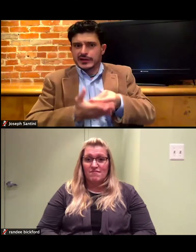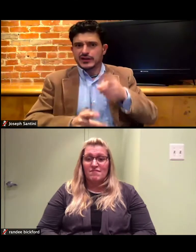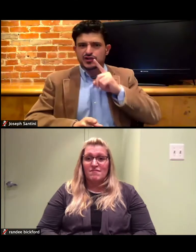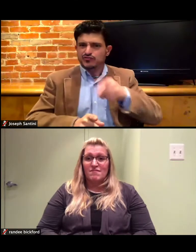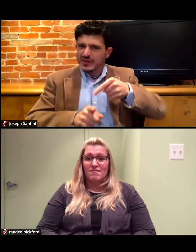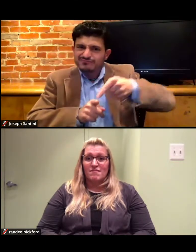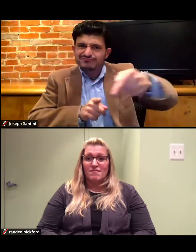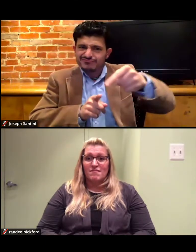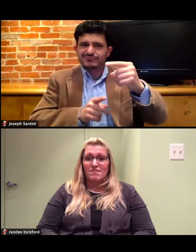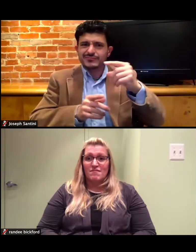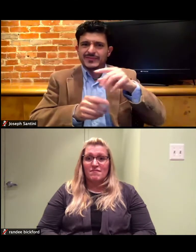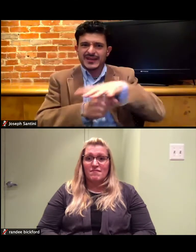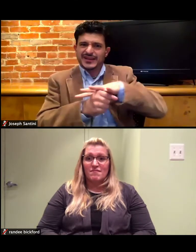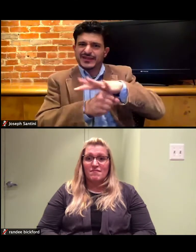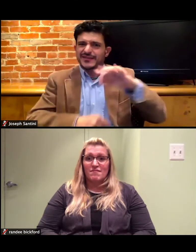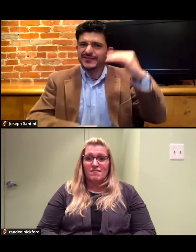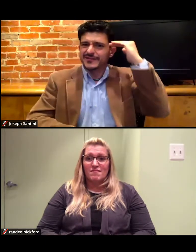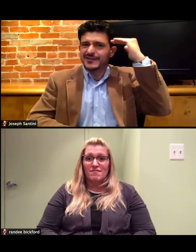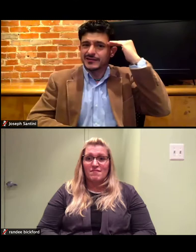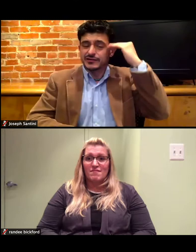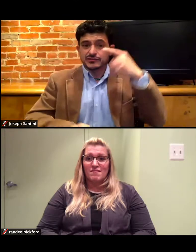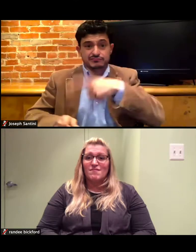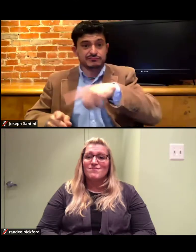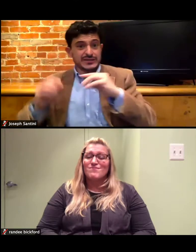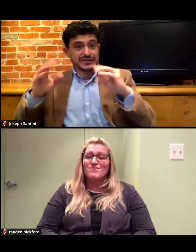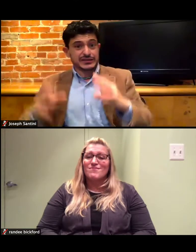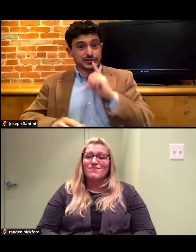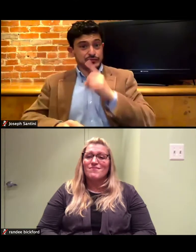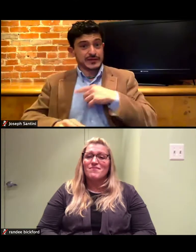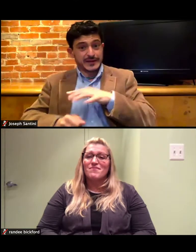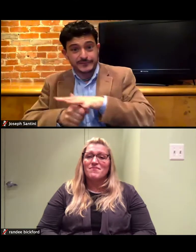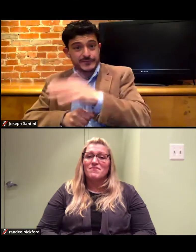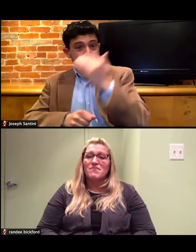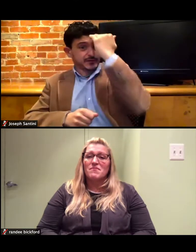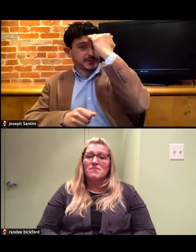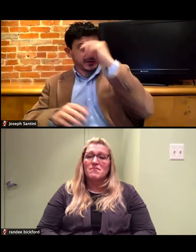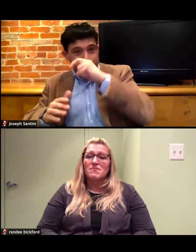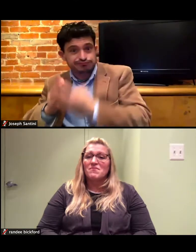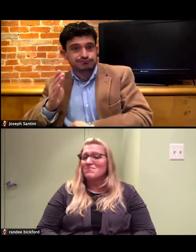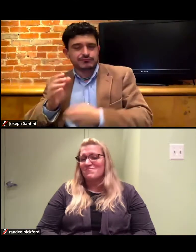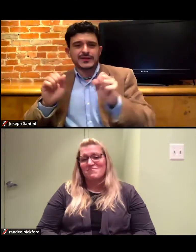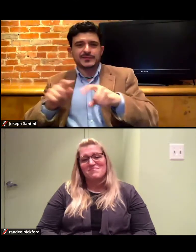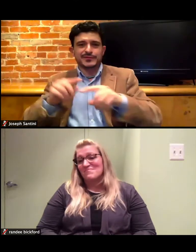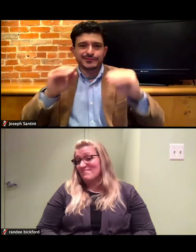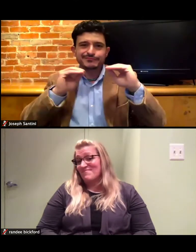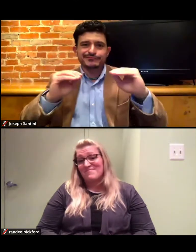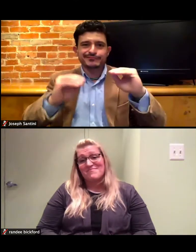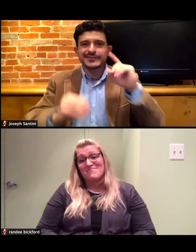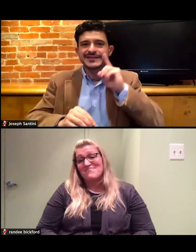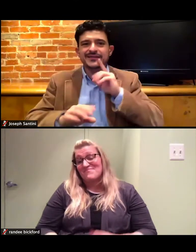in (murmur) but not only financially, not always having financial knowledge and awareness